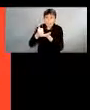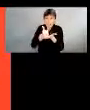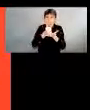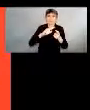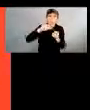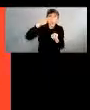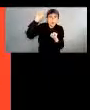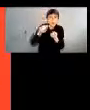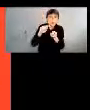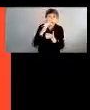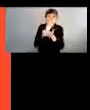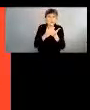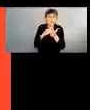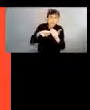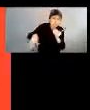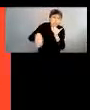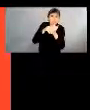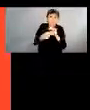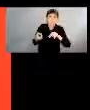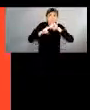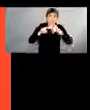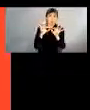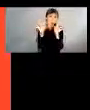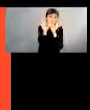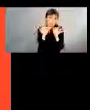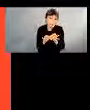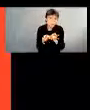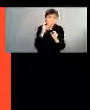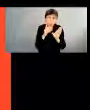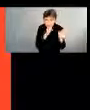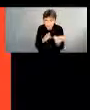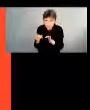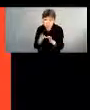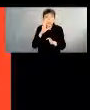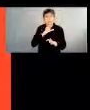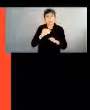associated with preparing and submitting a grant application.